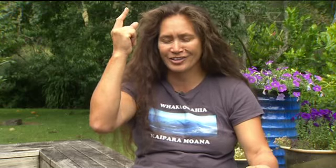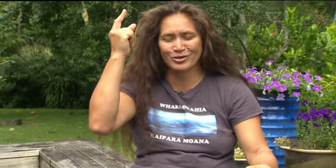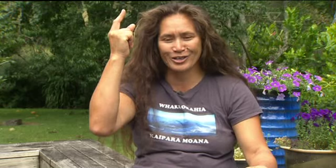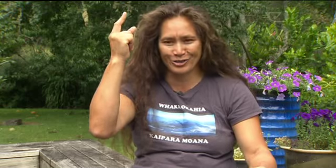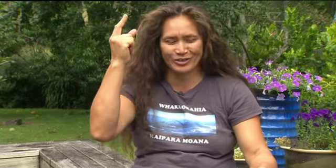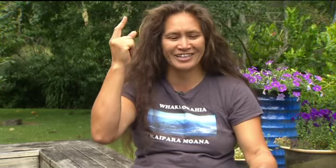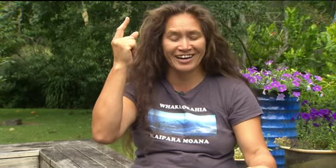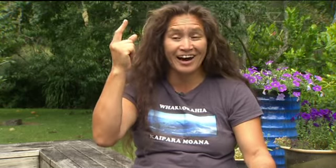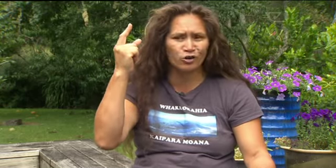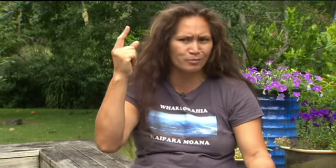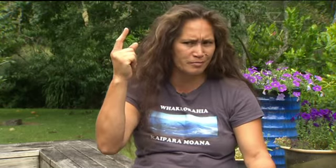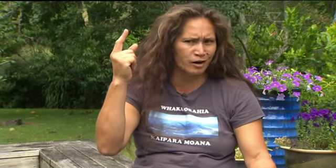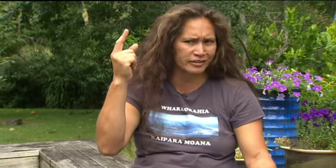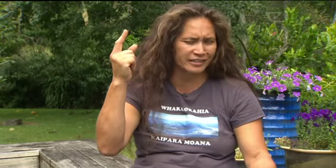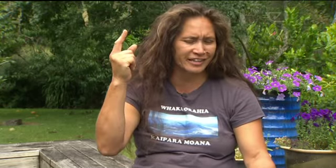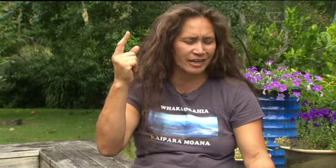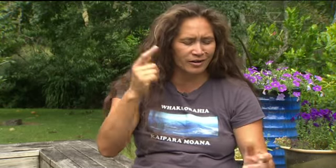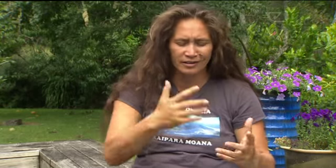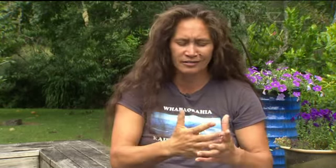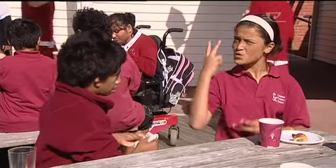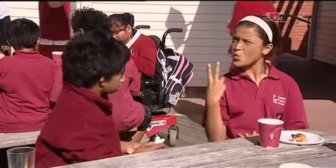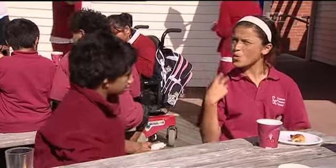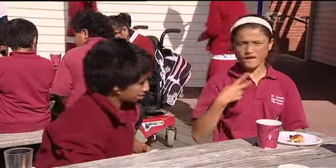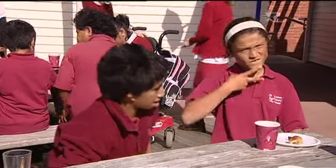comprehension of Maori concepts has increased now.